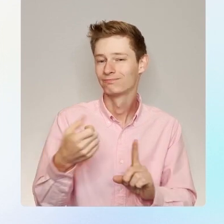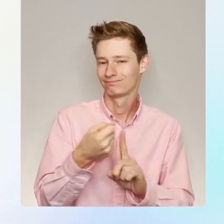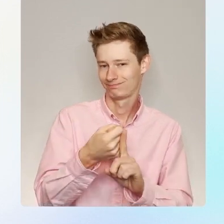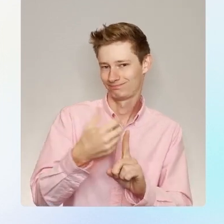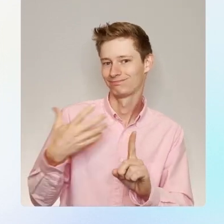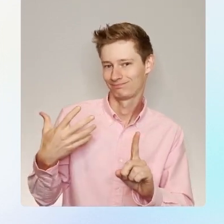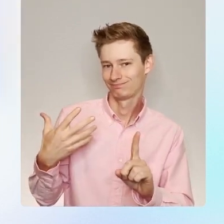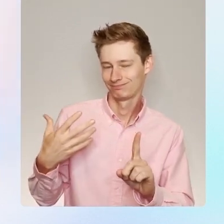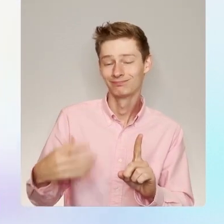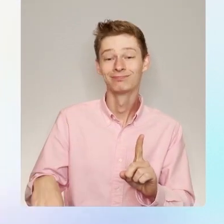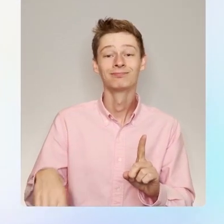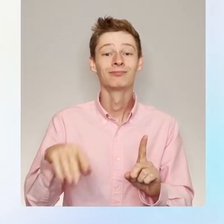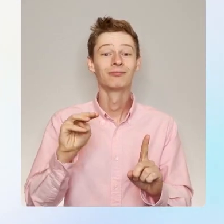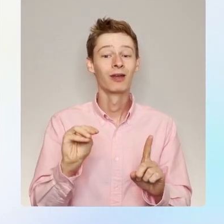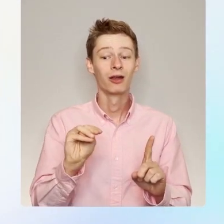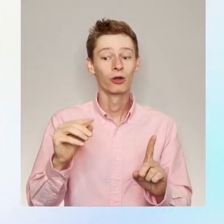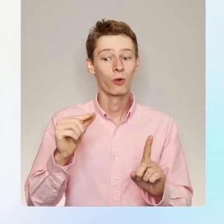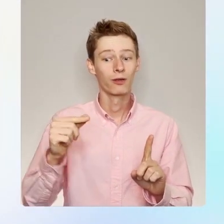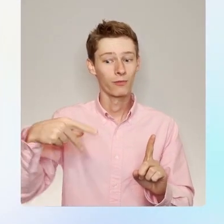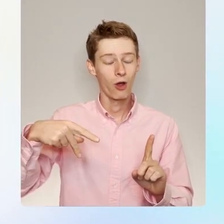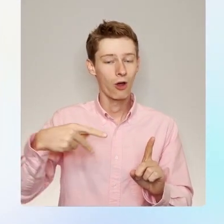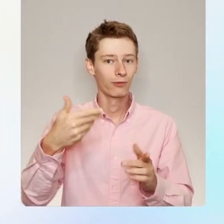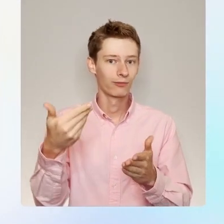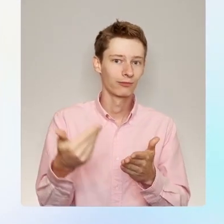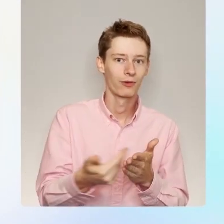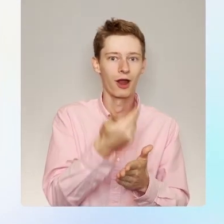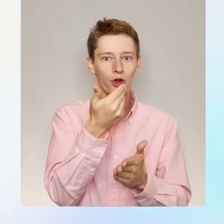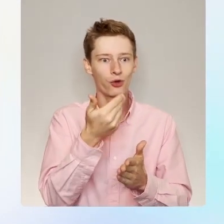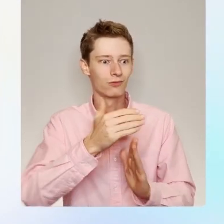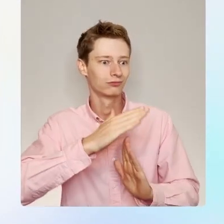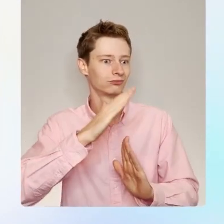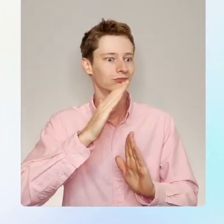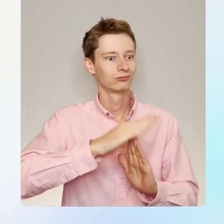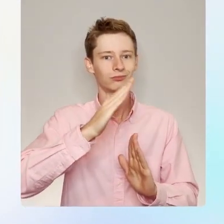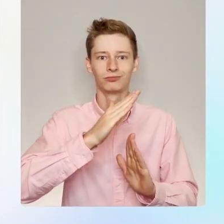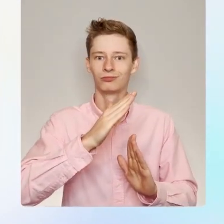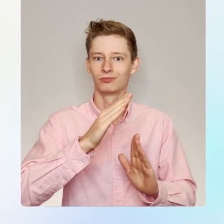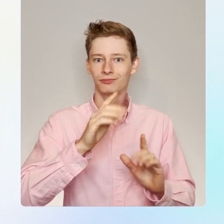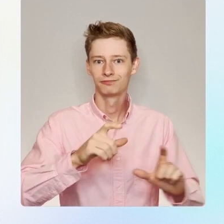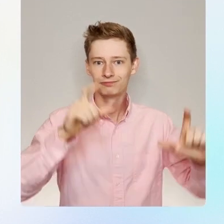Well, it's a brand new premium VR headset that is fundamentally different